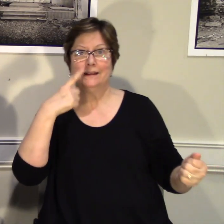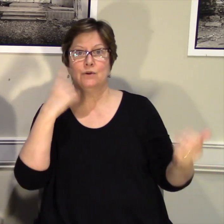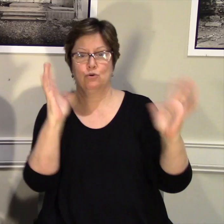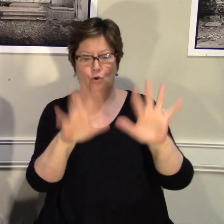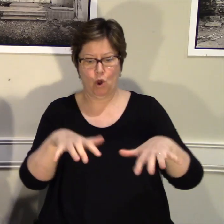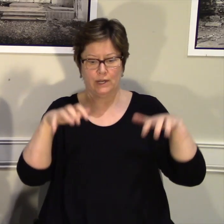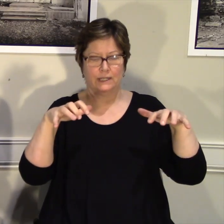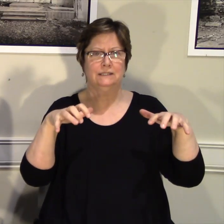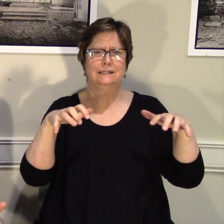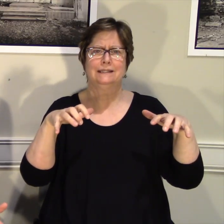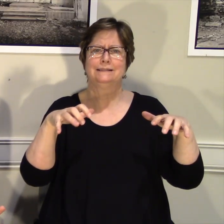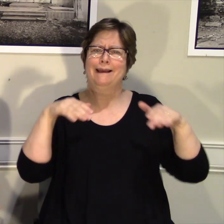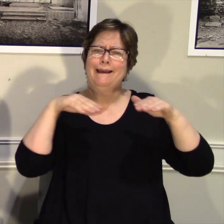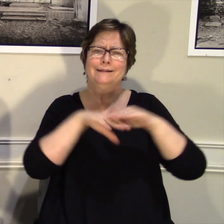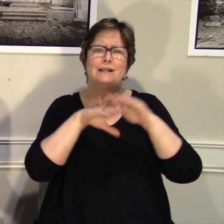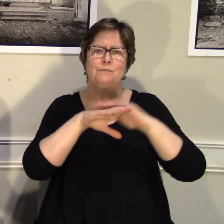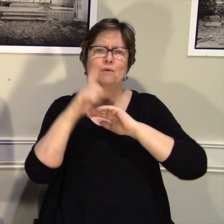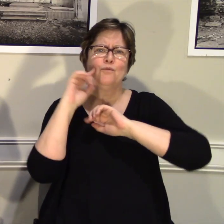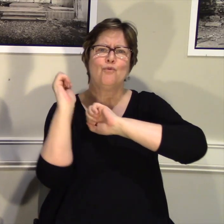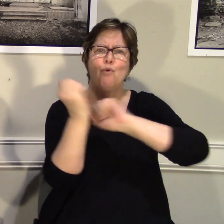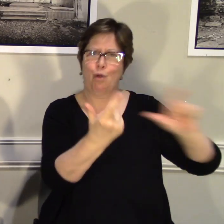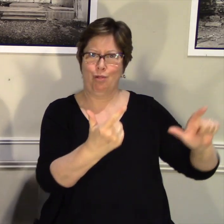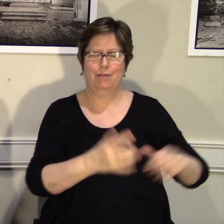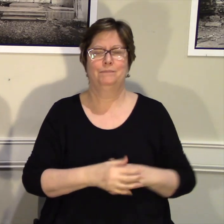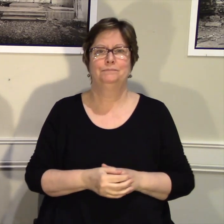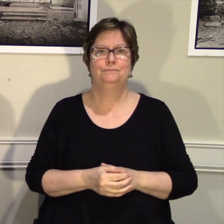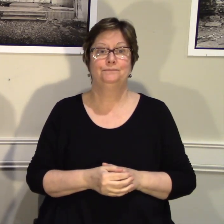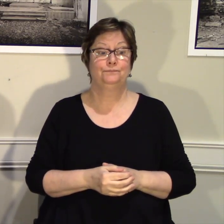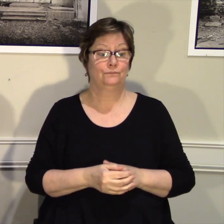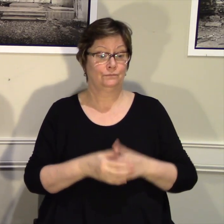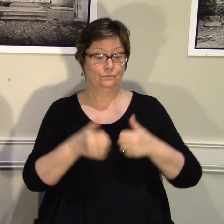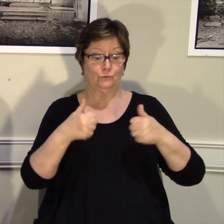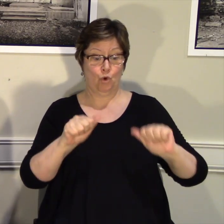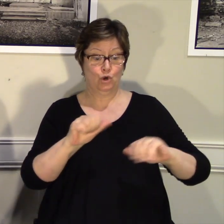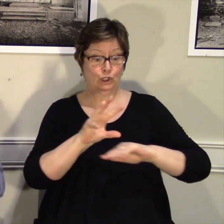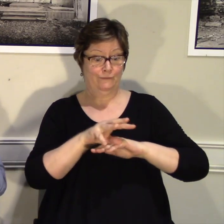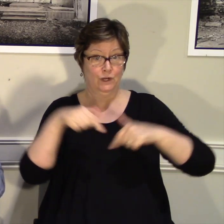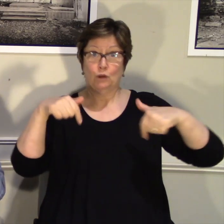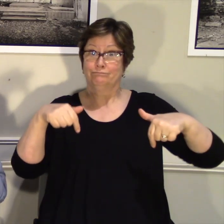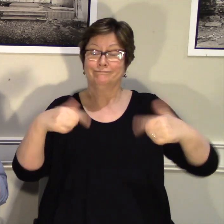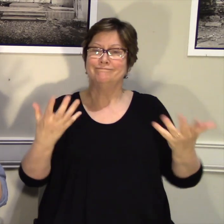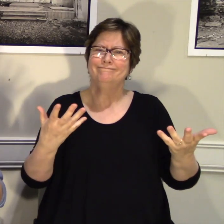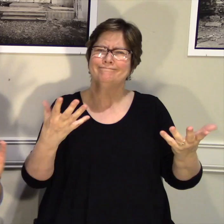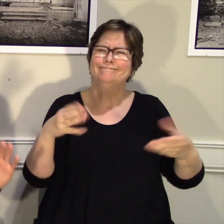accessible to everyone. This audition video is designed to give you all of the